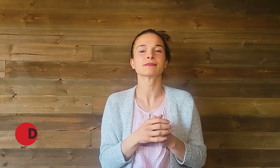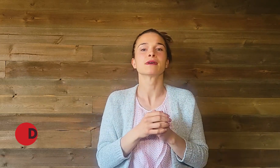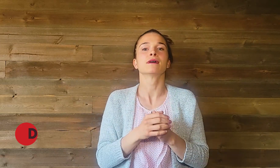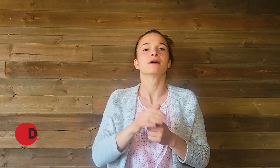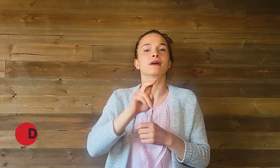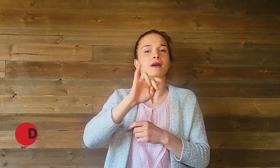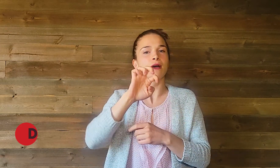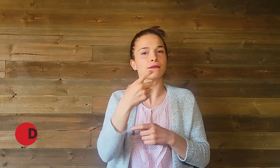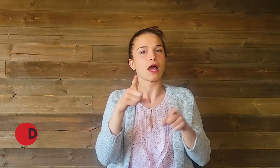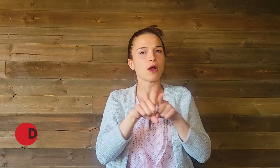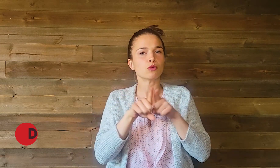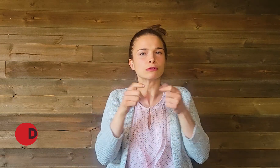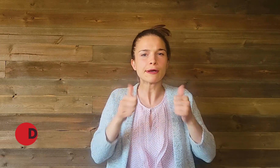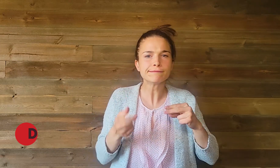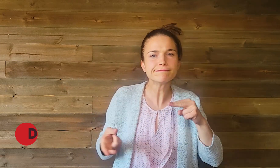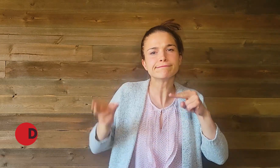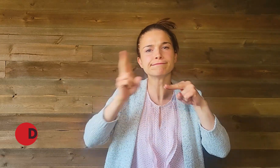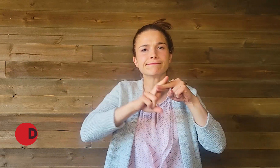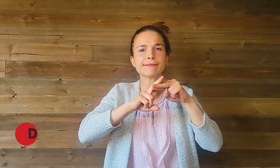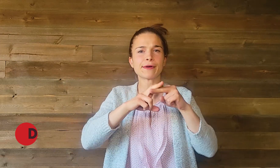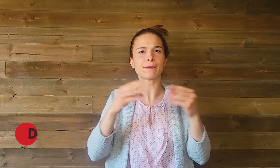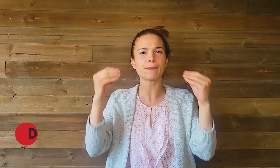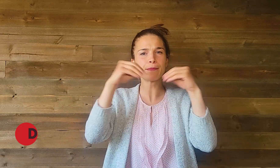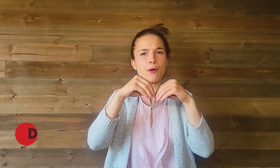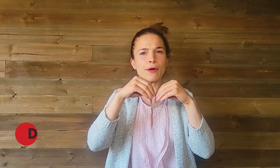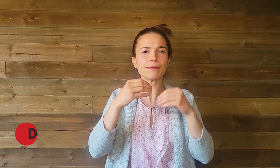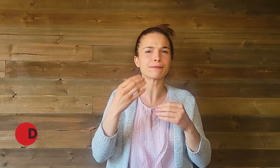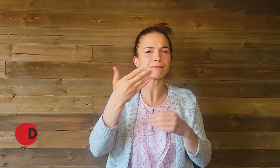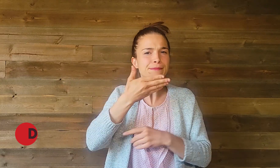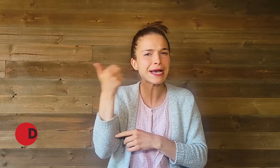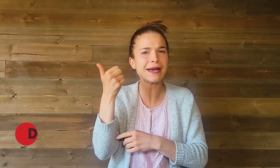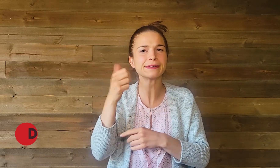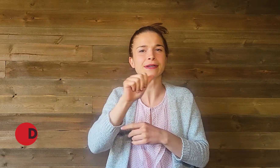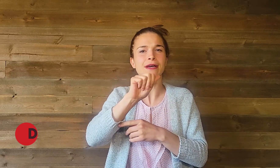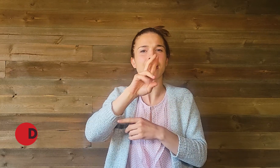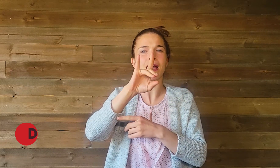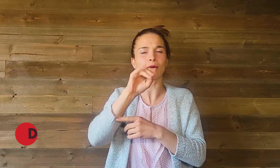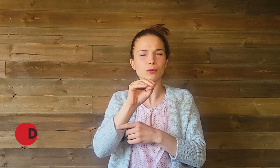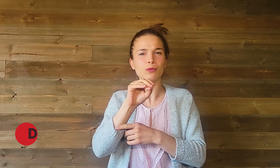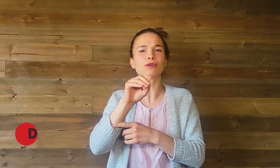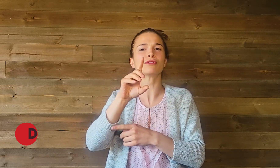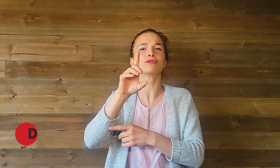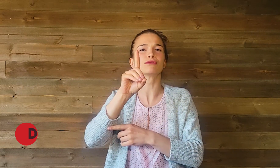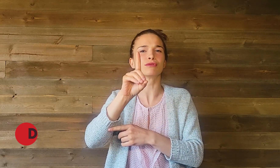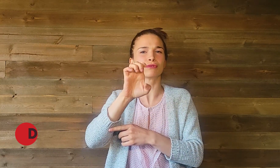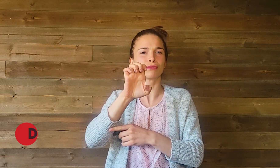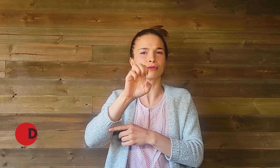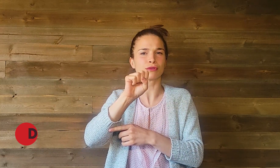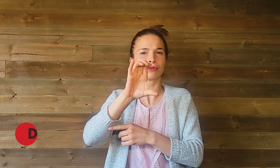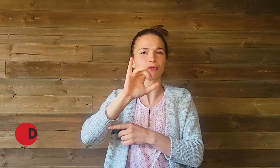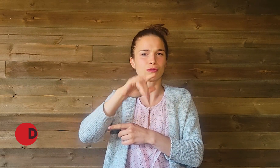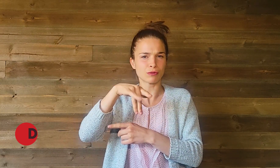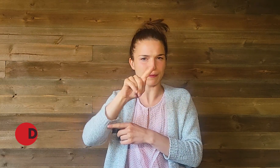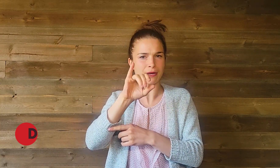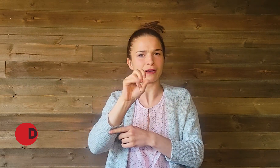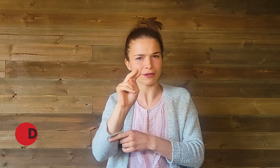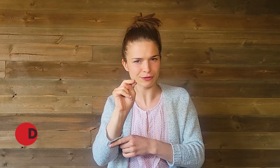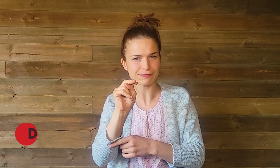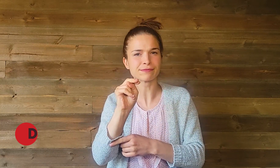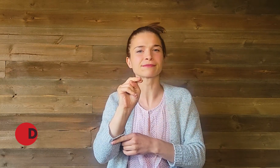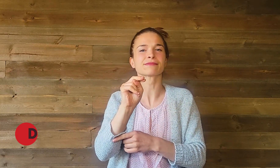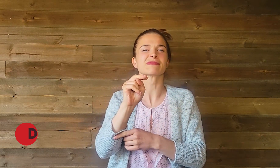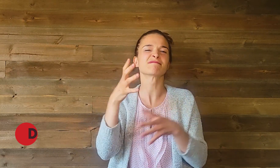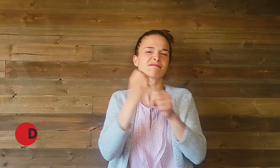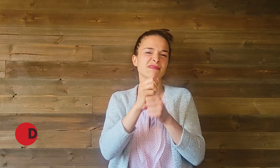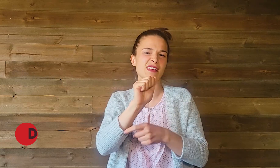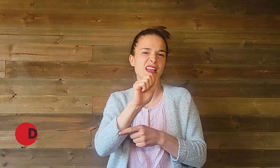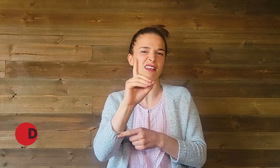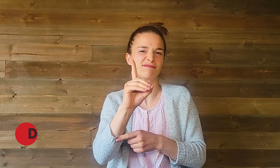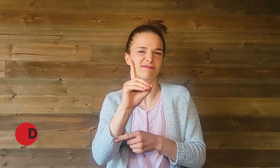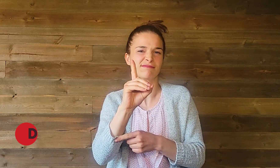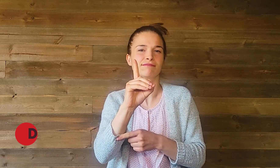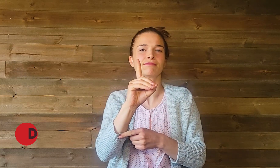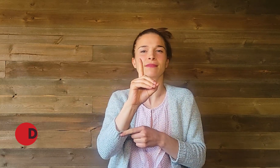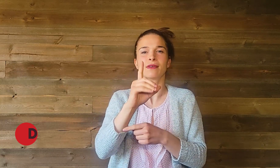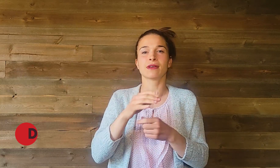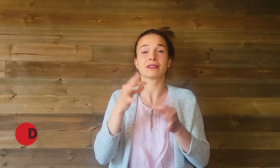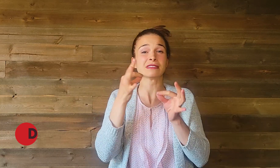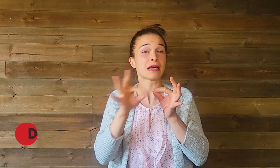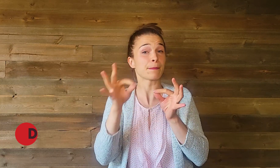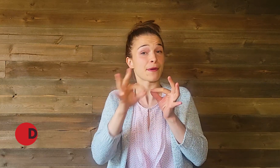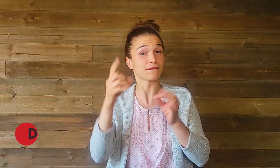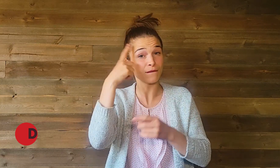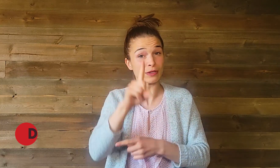Netflix is also boosting its audio descriptions, AD for short, and subtitles